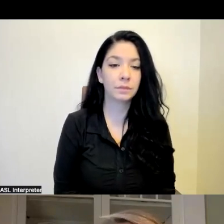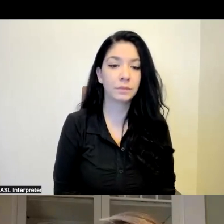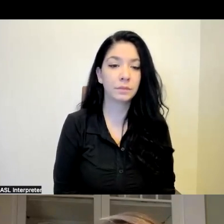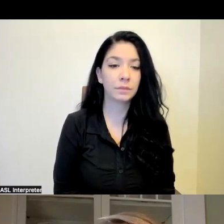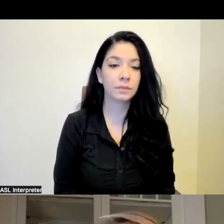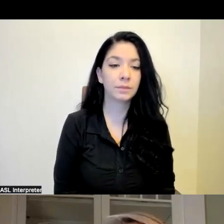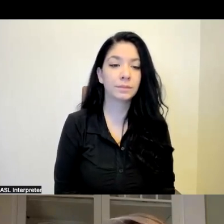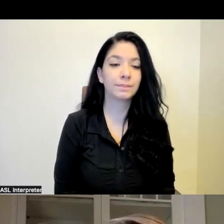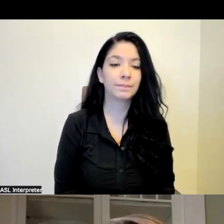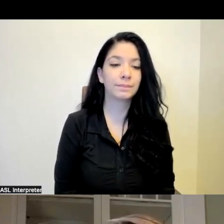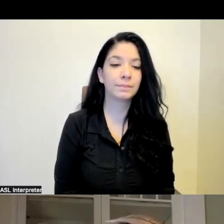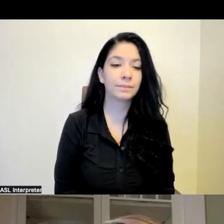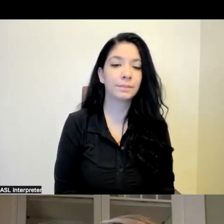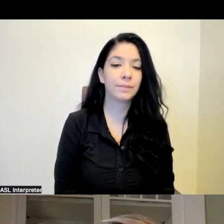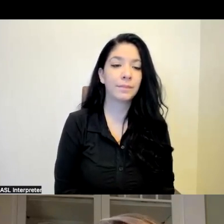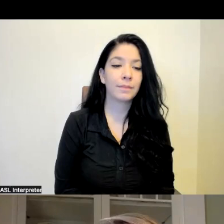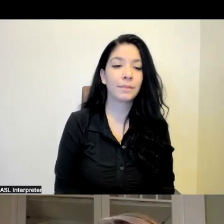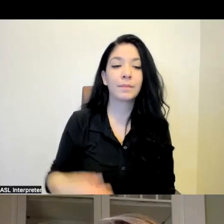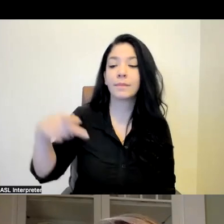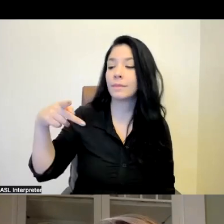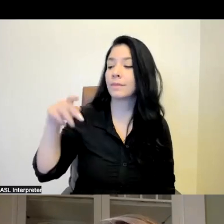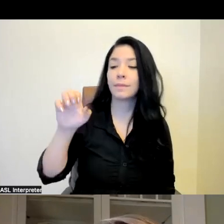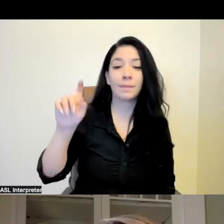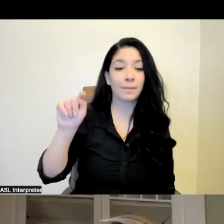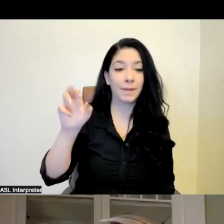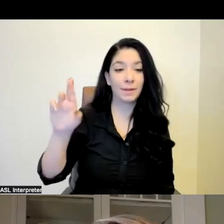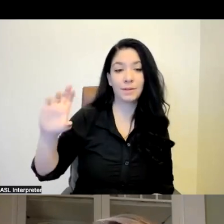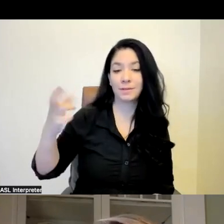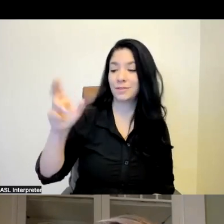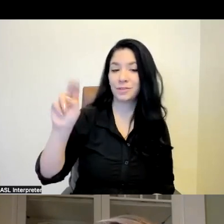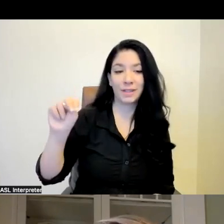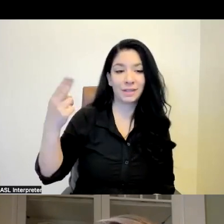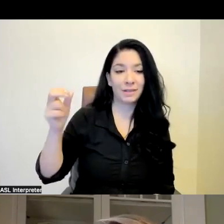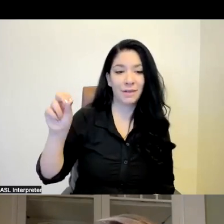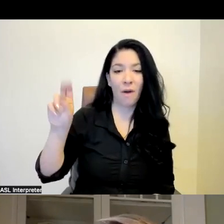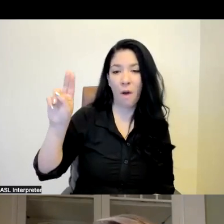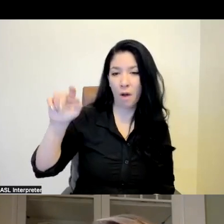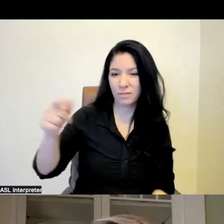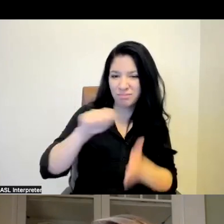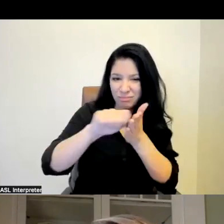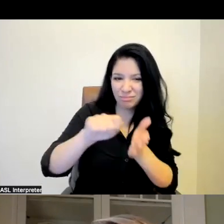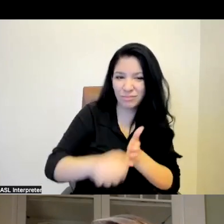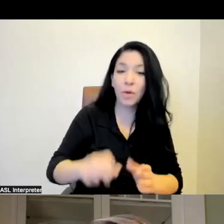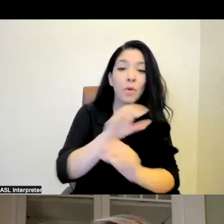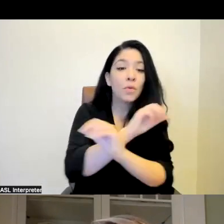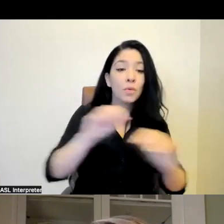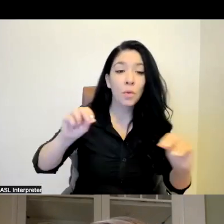Again, Peter Chin-Hong wrote "no face mask provides 100% protection." And that is for